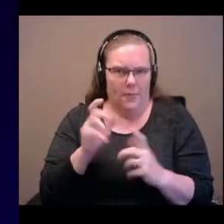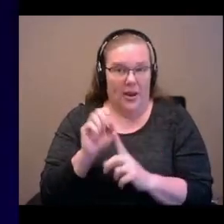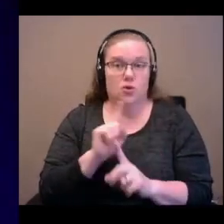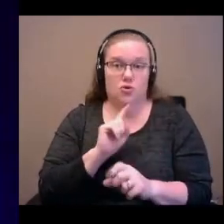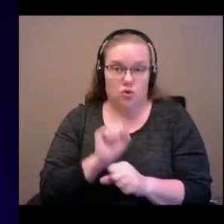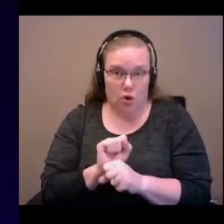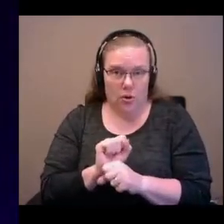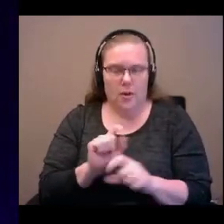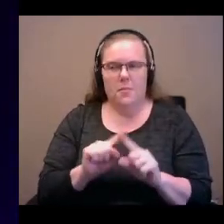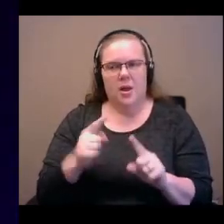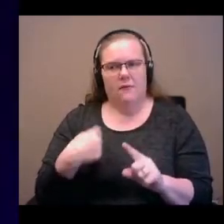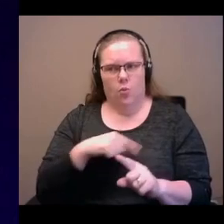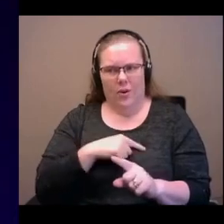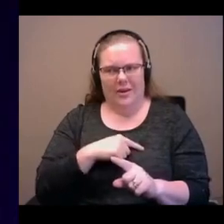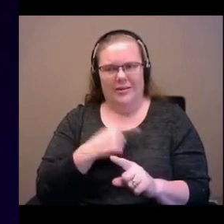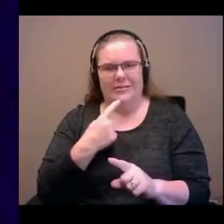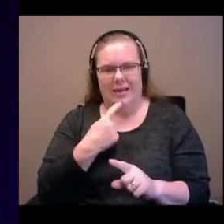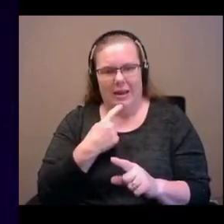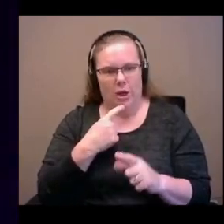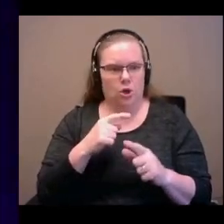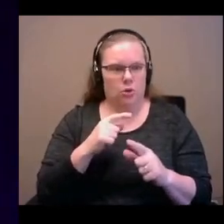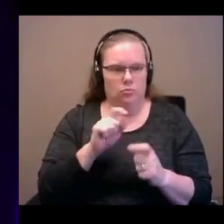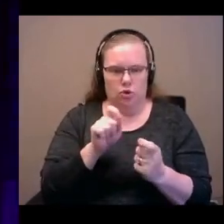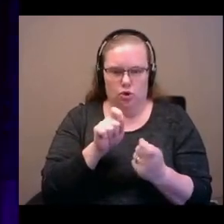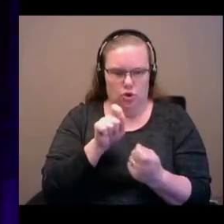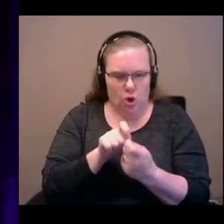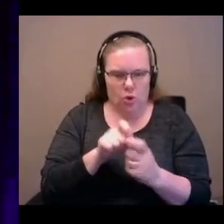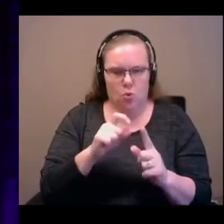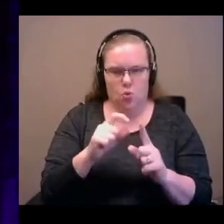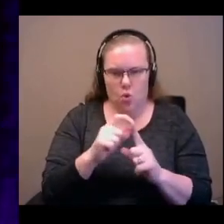certain words and phrases because they’re easy to use, we may be undermining our own impact,